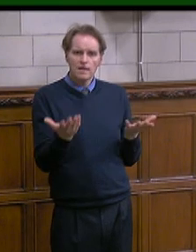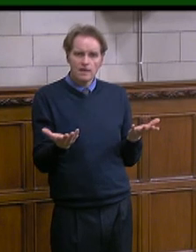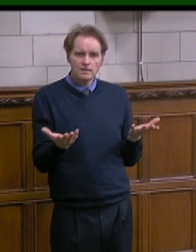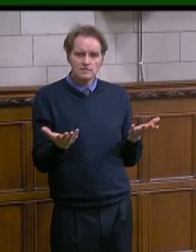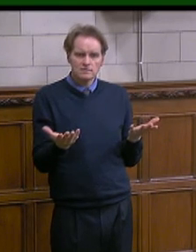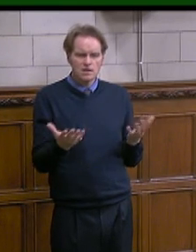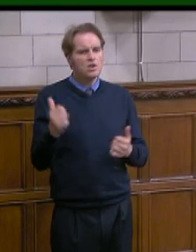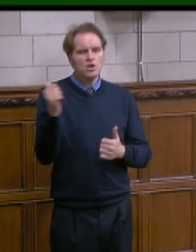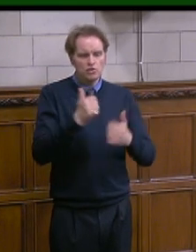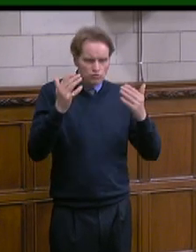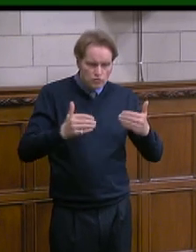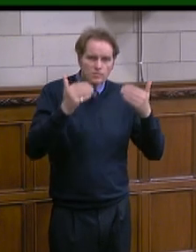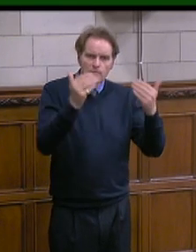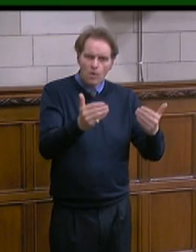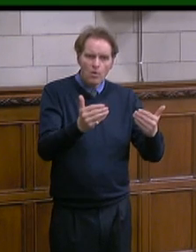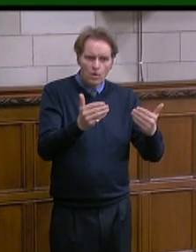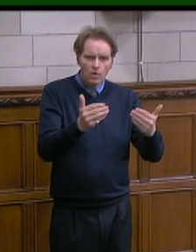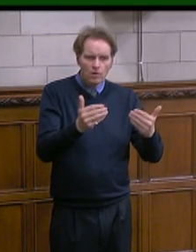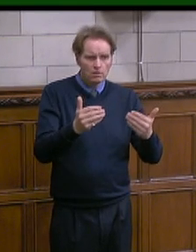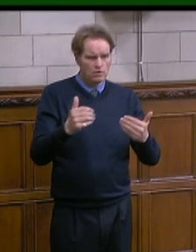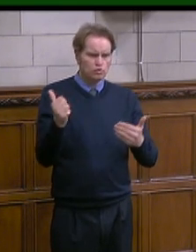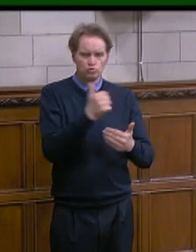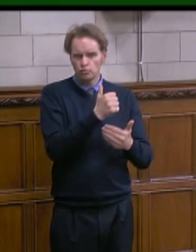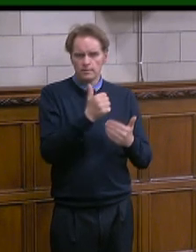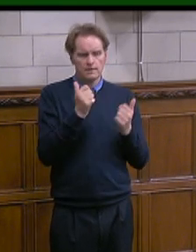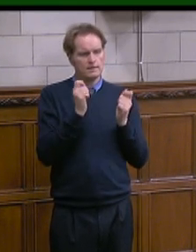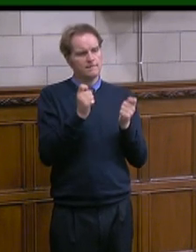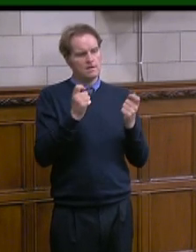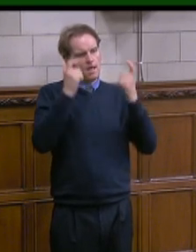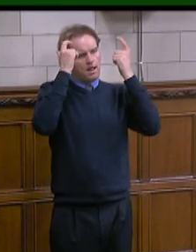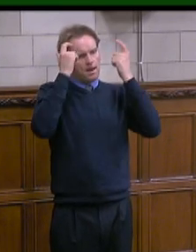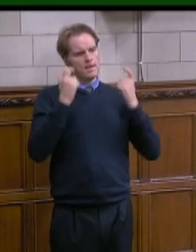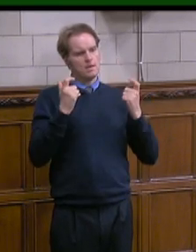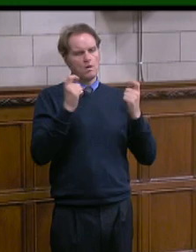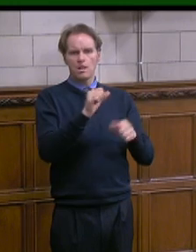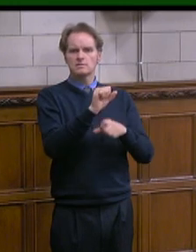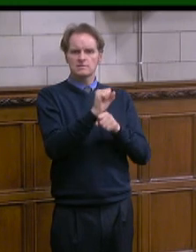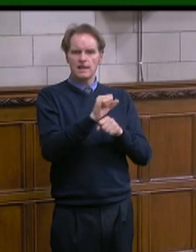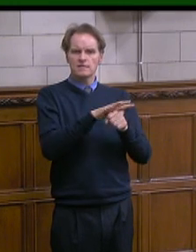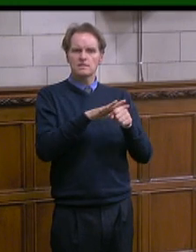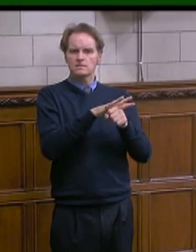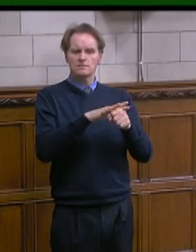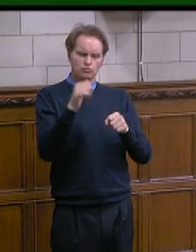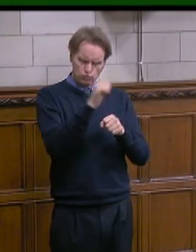We should go further: it should be given legal status. We have heard from many hon.